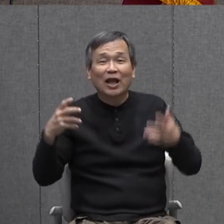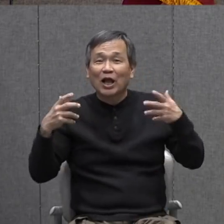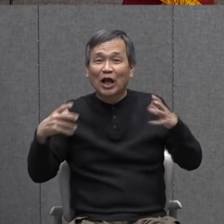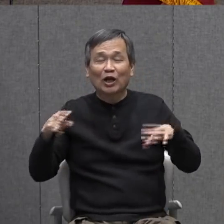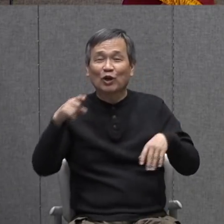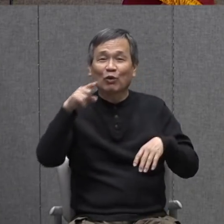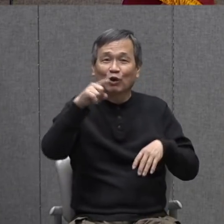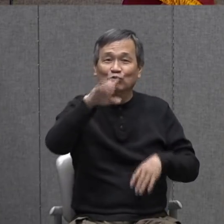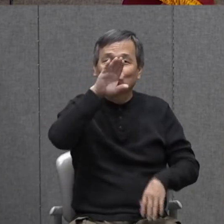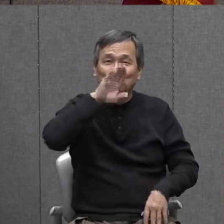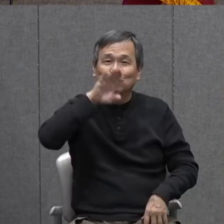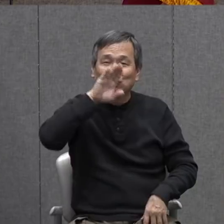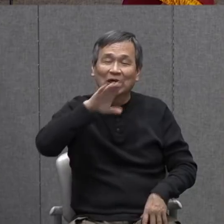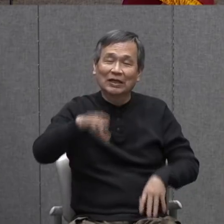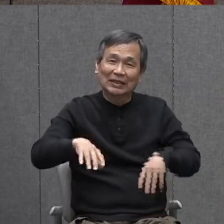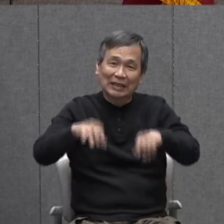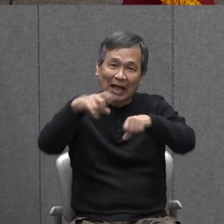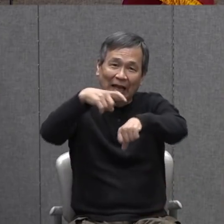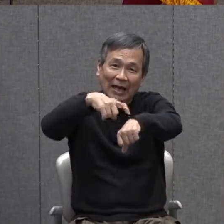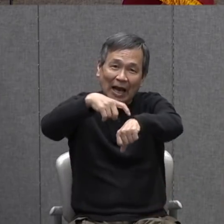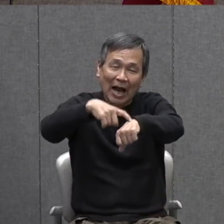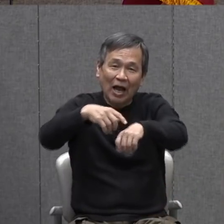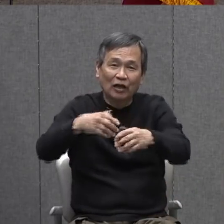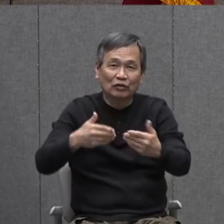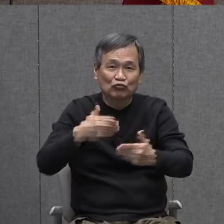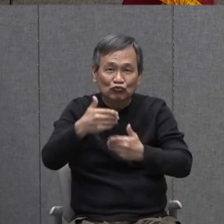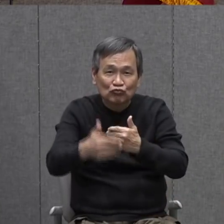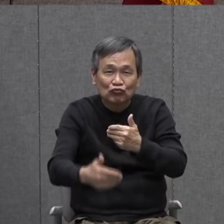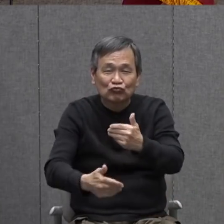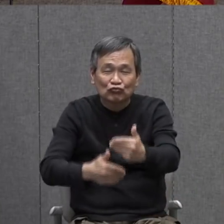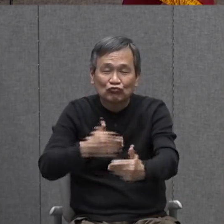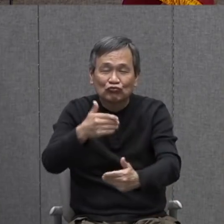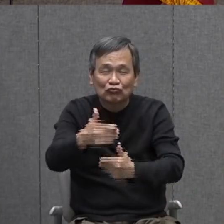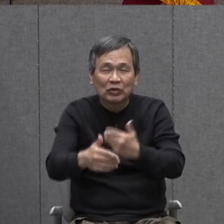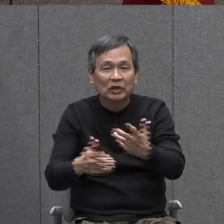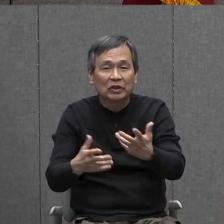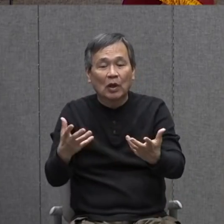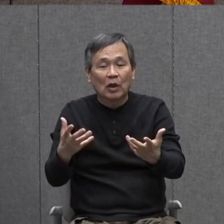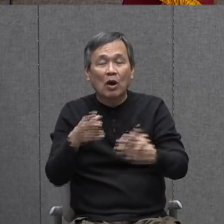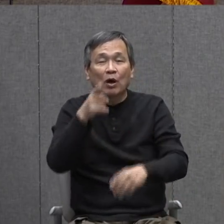and it's nice sometimes to focus on something other than what's happening.